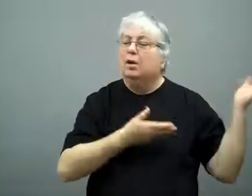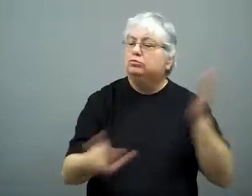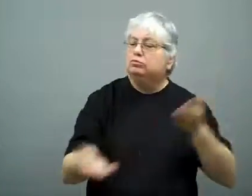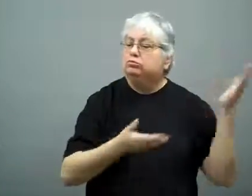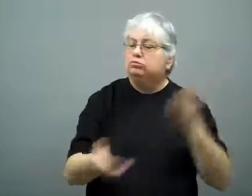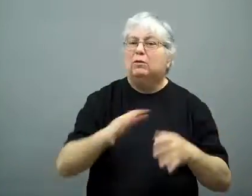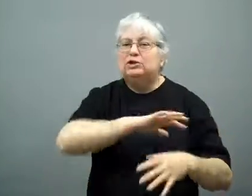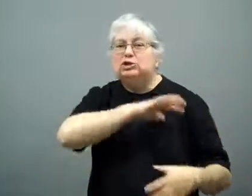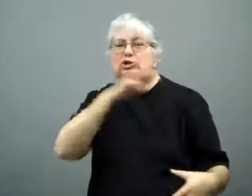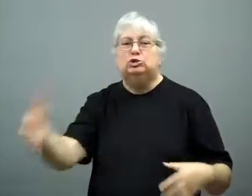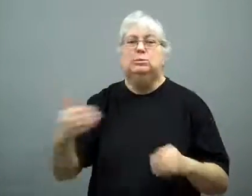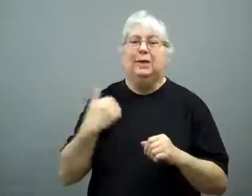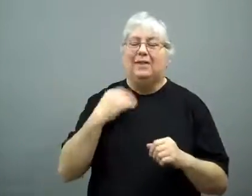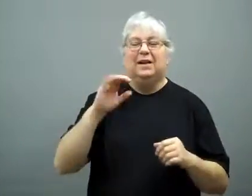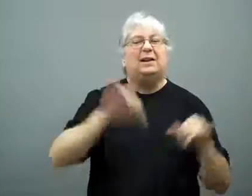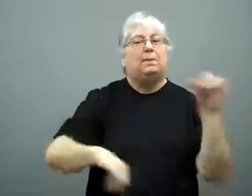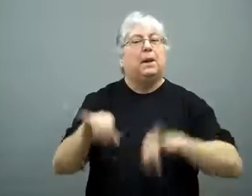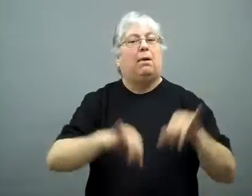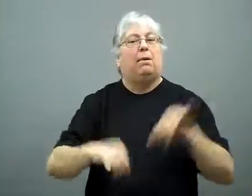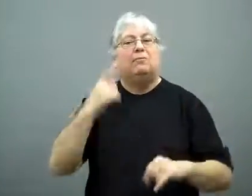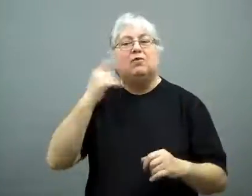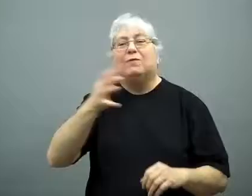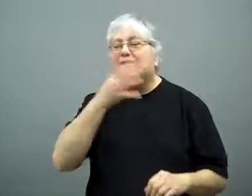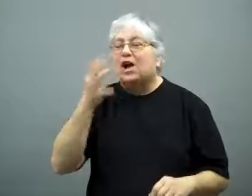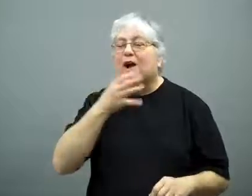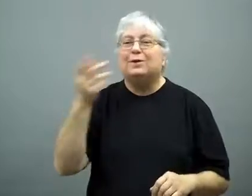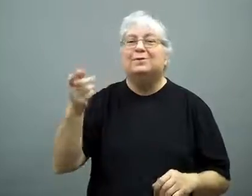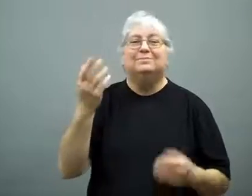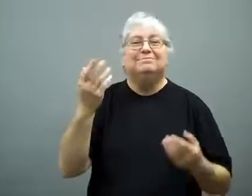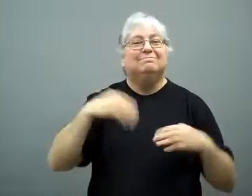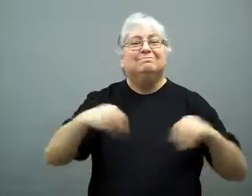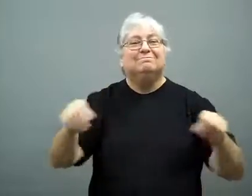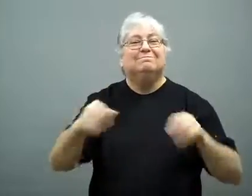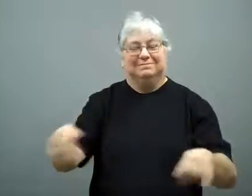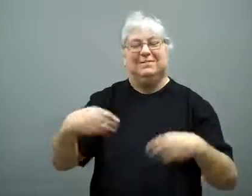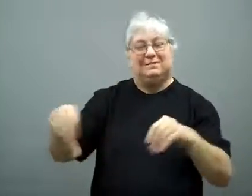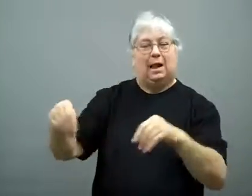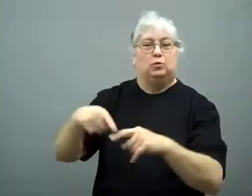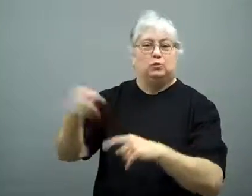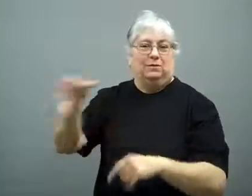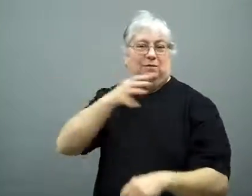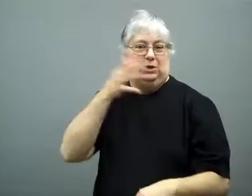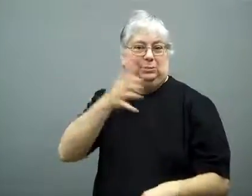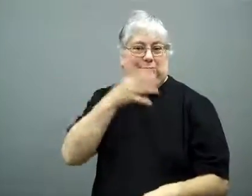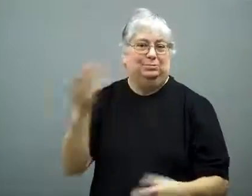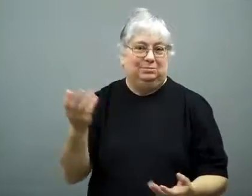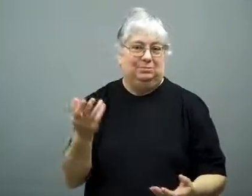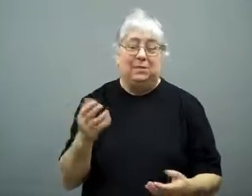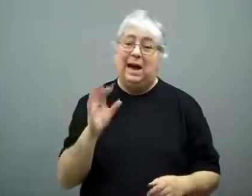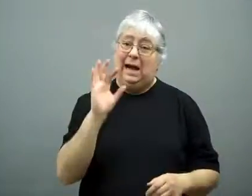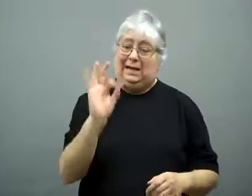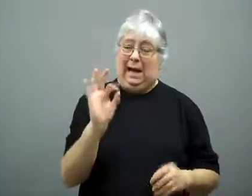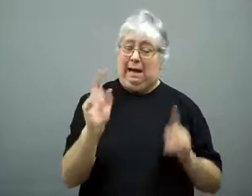It stockpiles chemicals for sale to farmers to use as fertilizer.